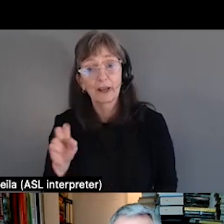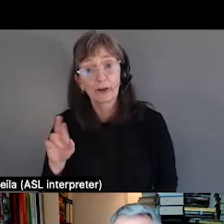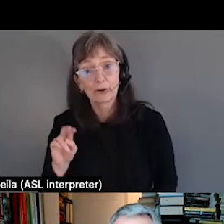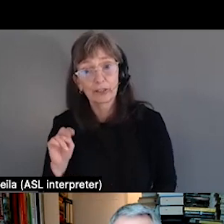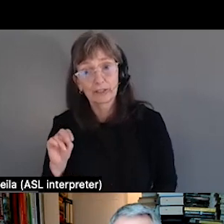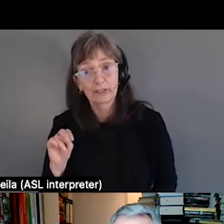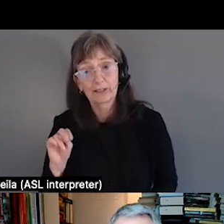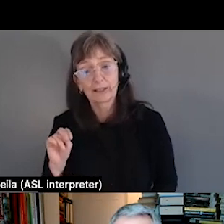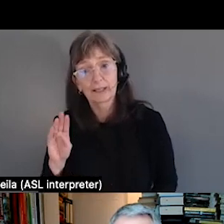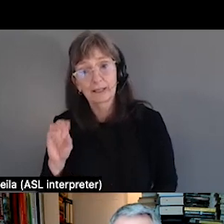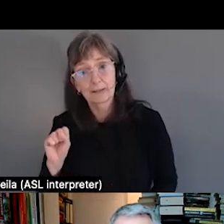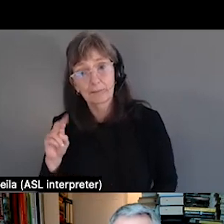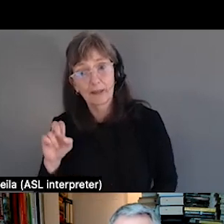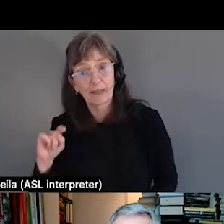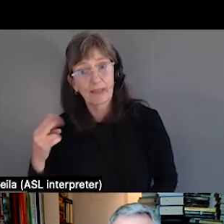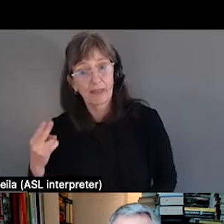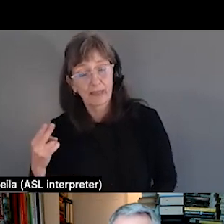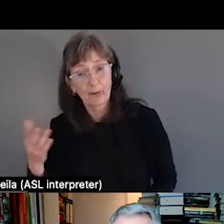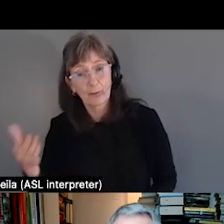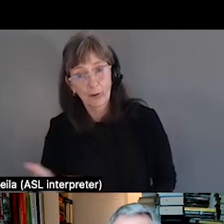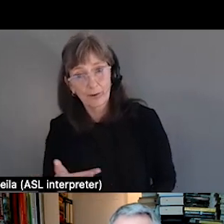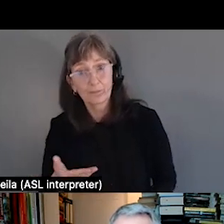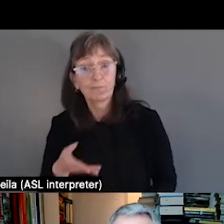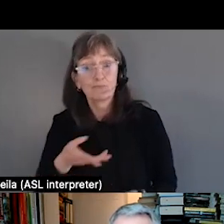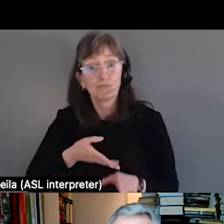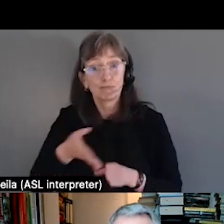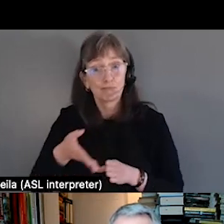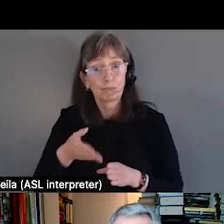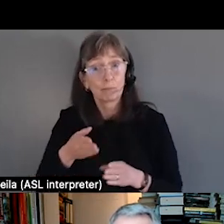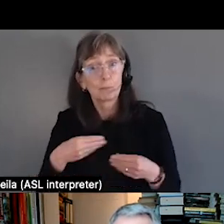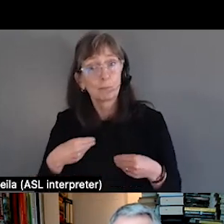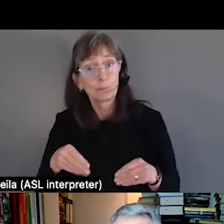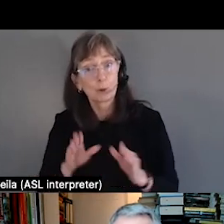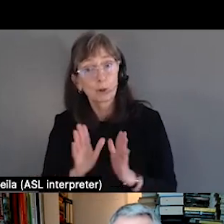with us. He's a professional book seller with over 20 years book trade experience,